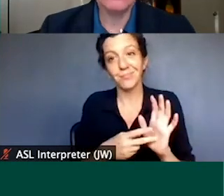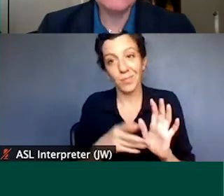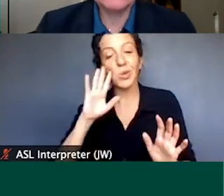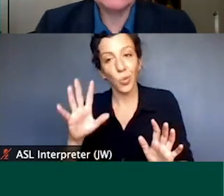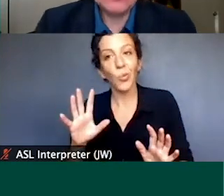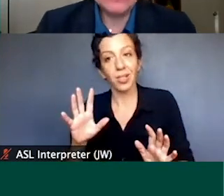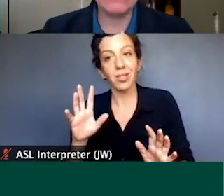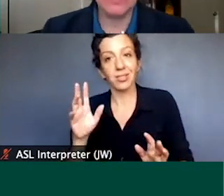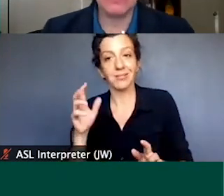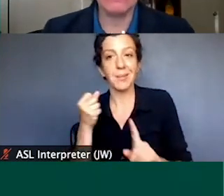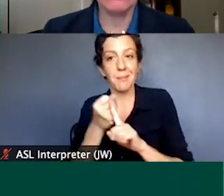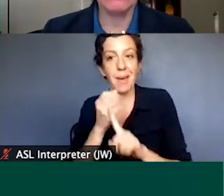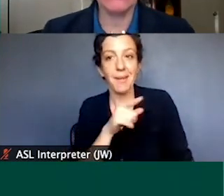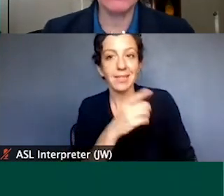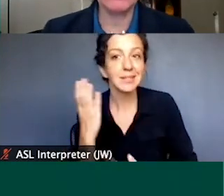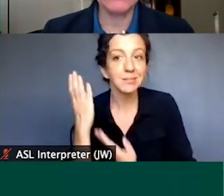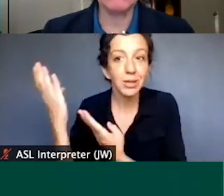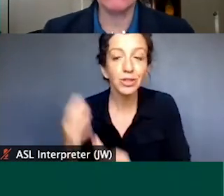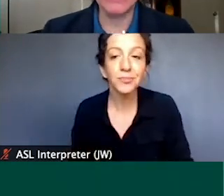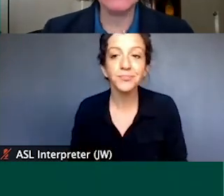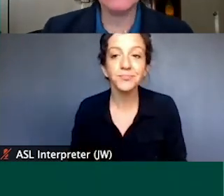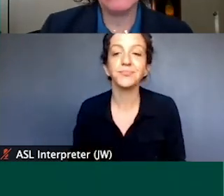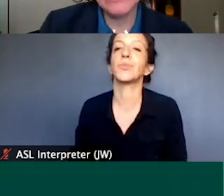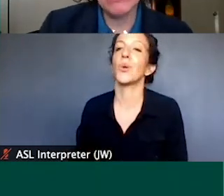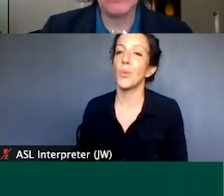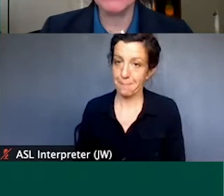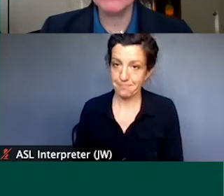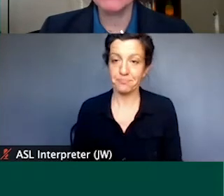Not necessarily. You know, people always make slippery slope arguments.